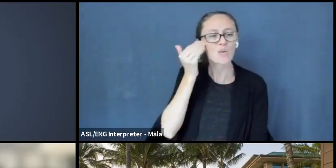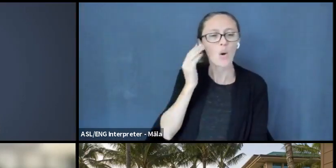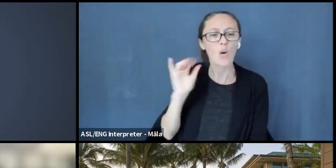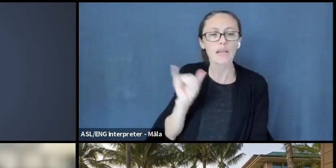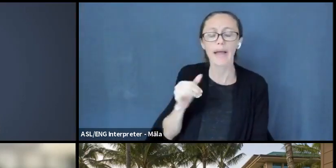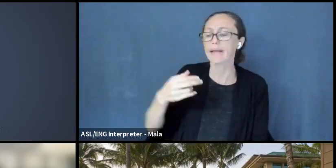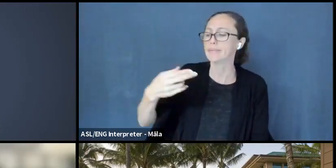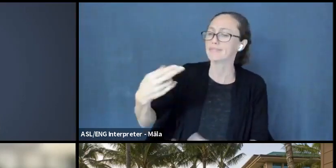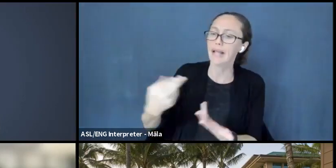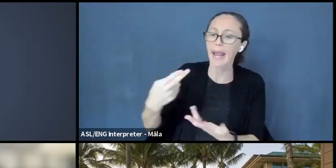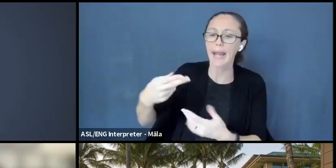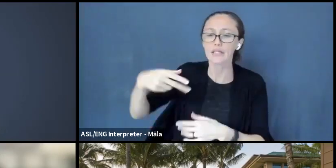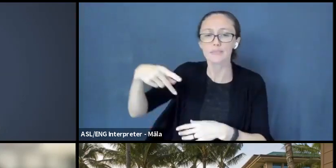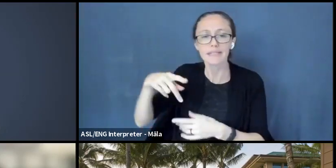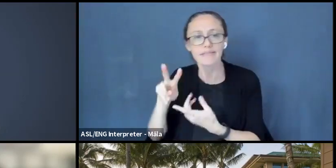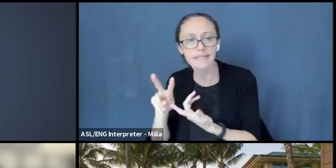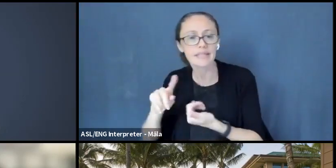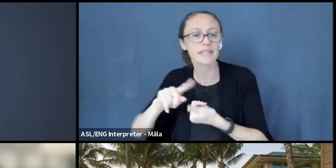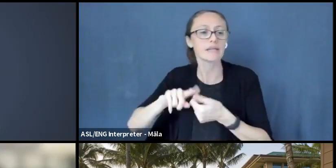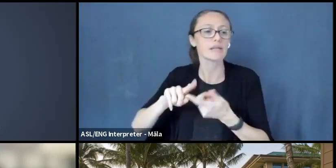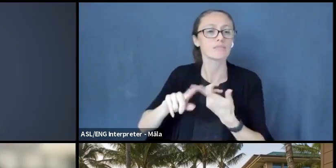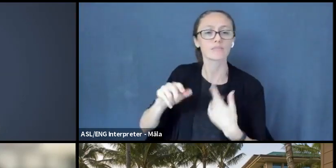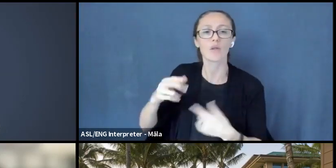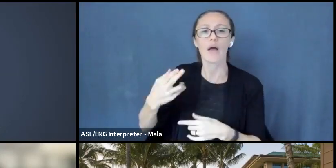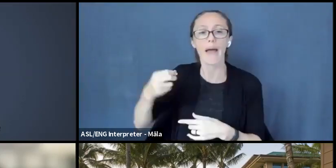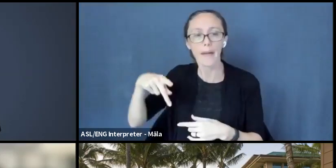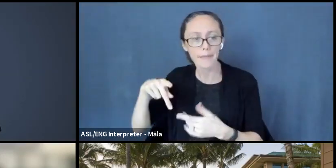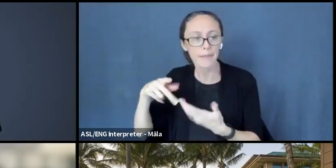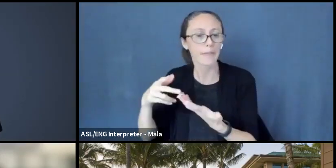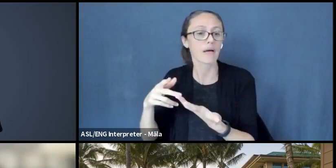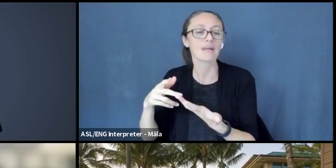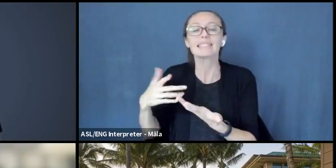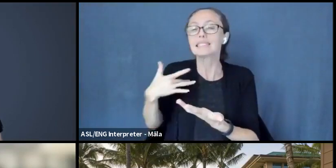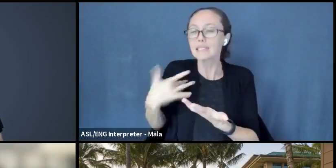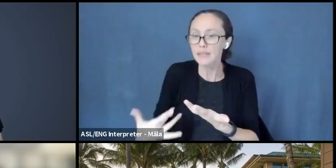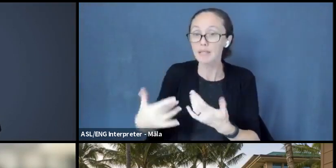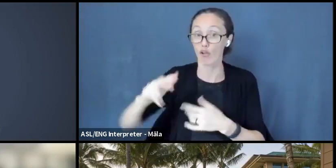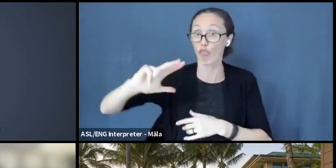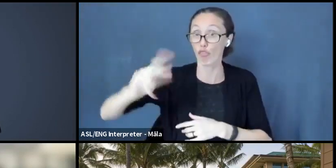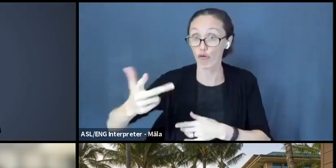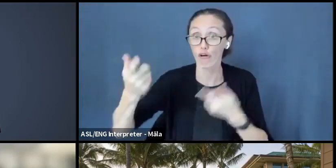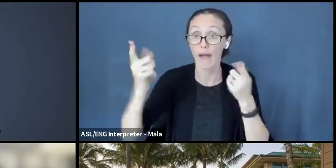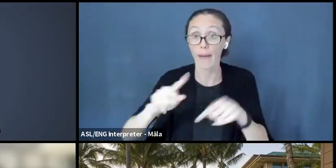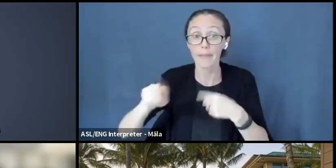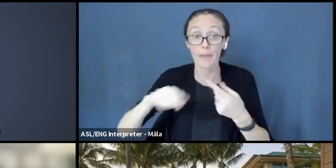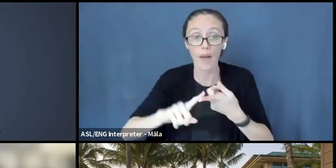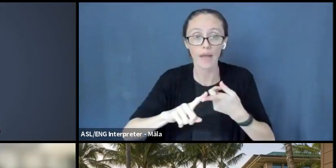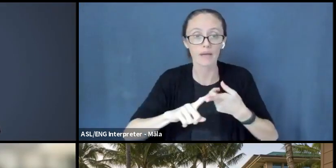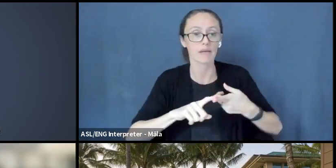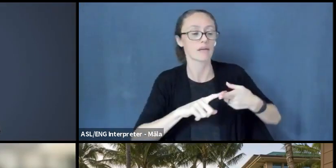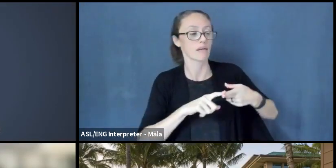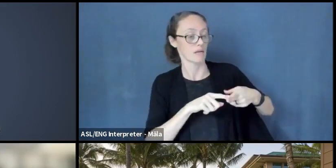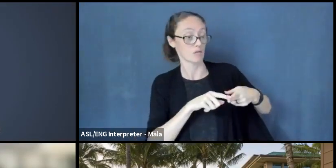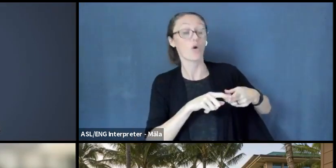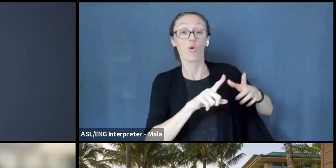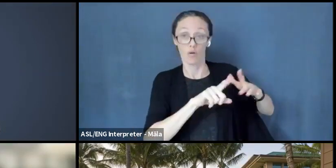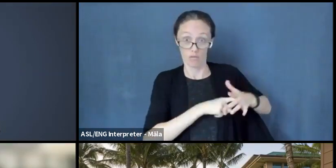third dose, they like to have it about six months after the initiation of the vaccination.